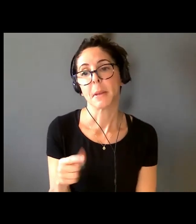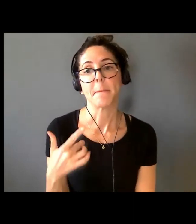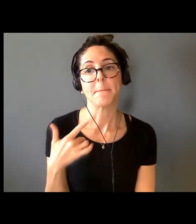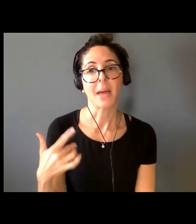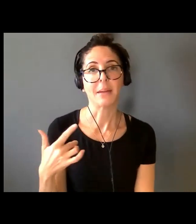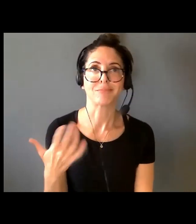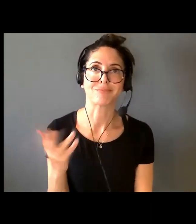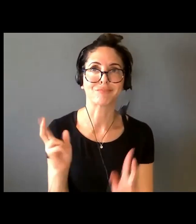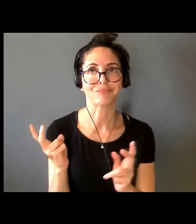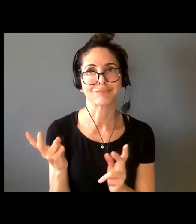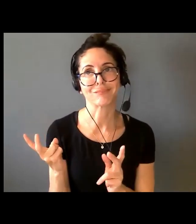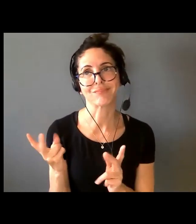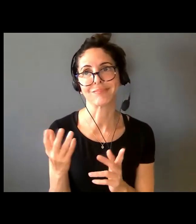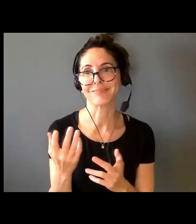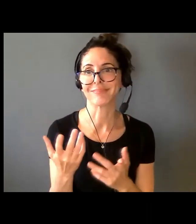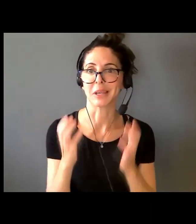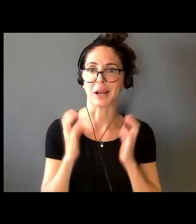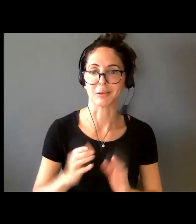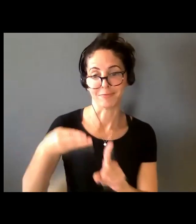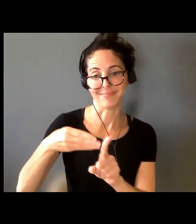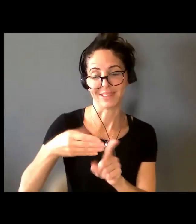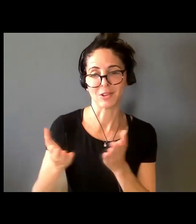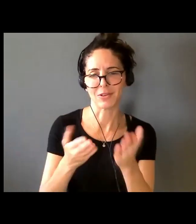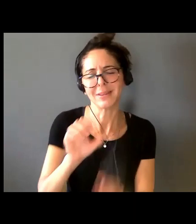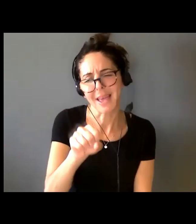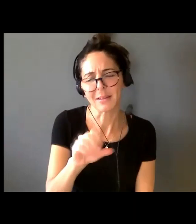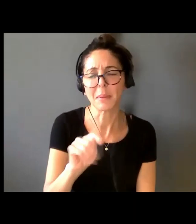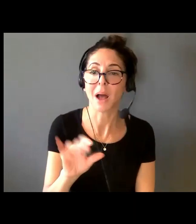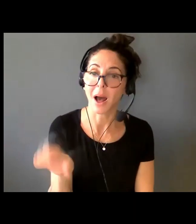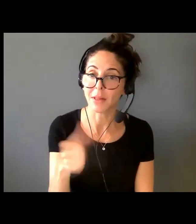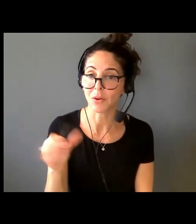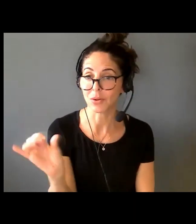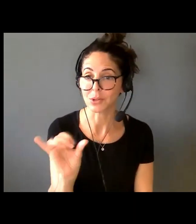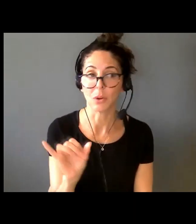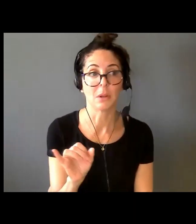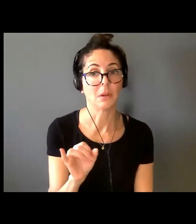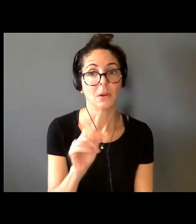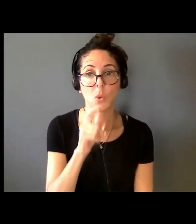of such services, but not the only one. There's also the aging population, so it's important that